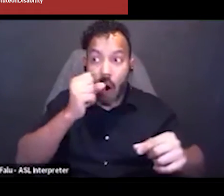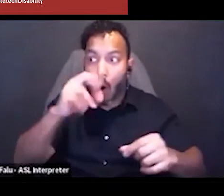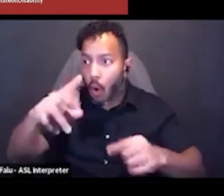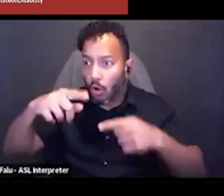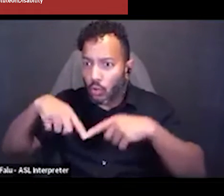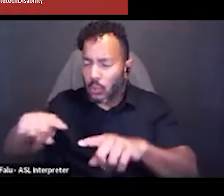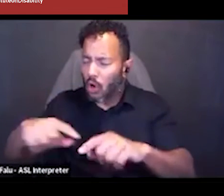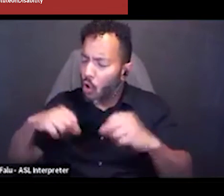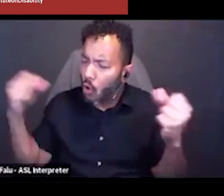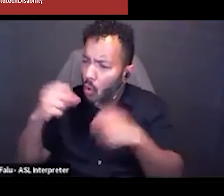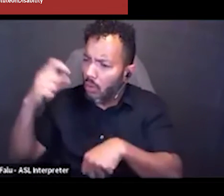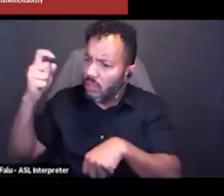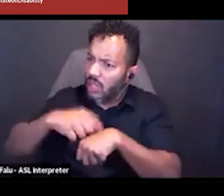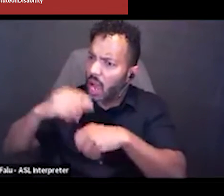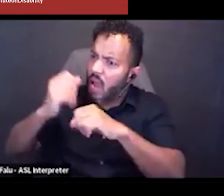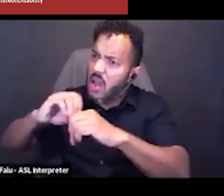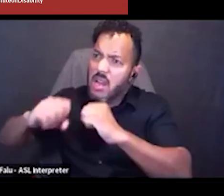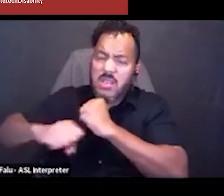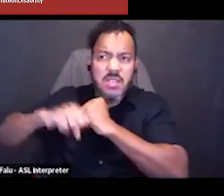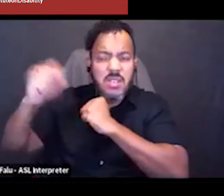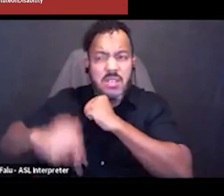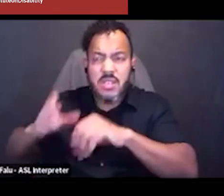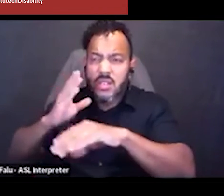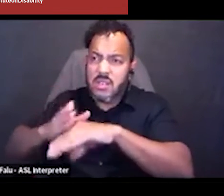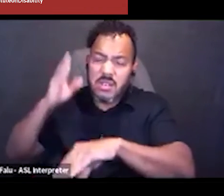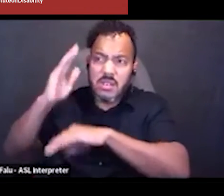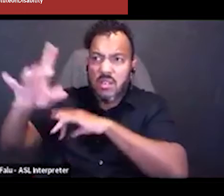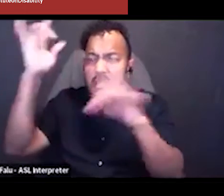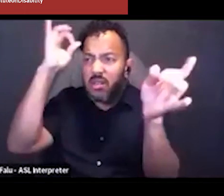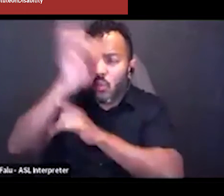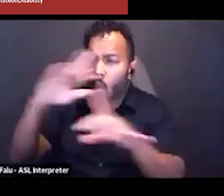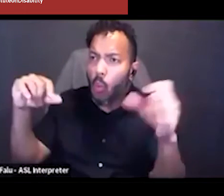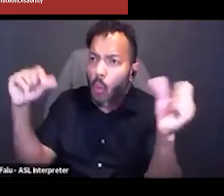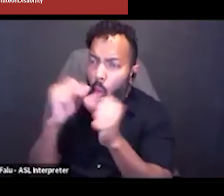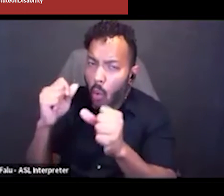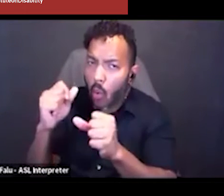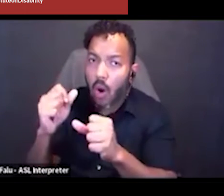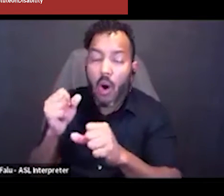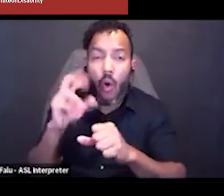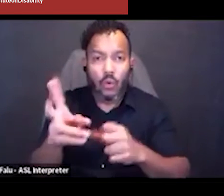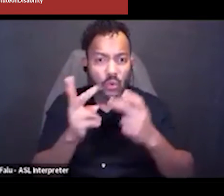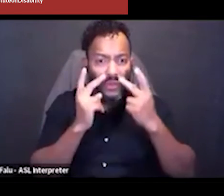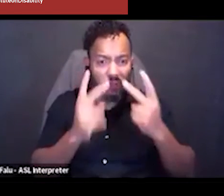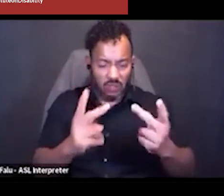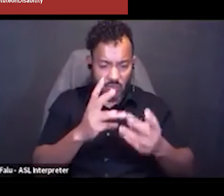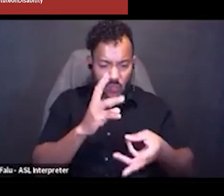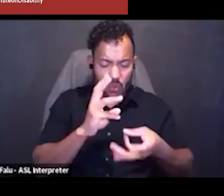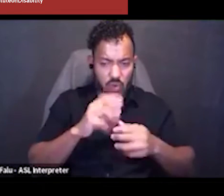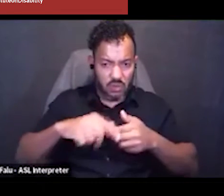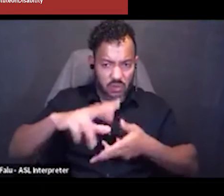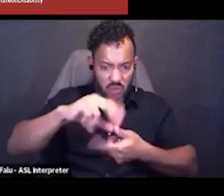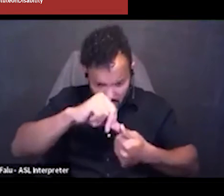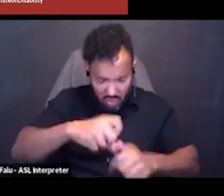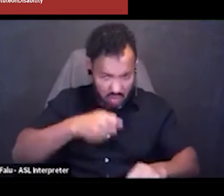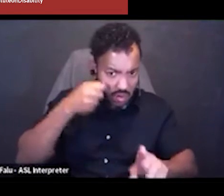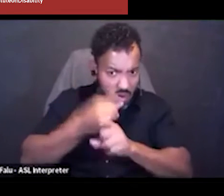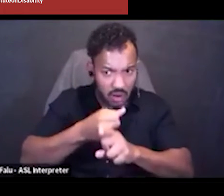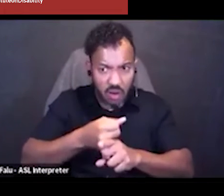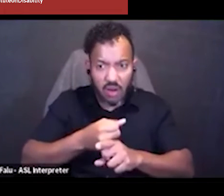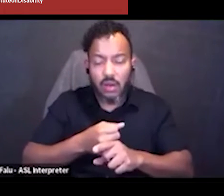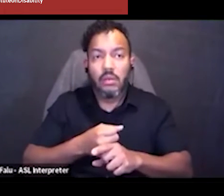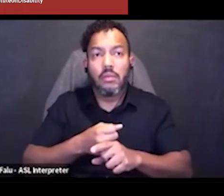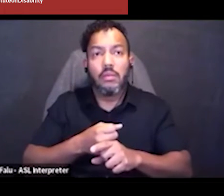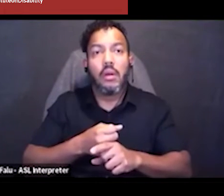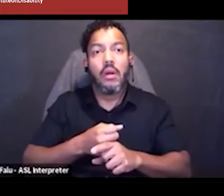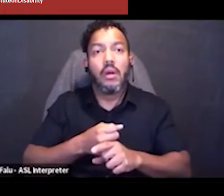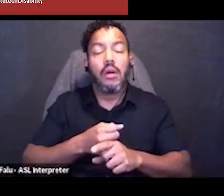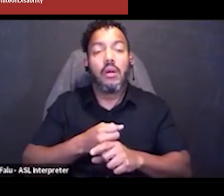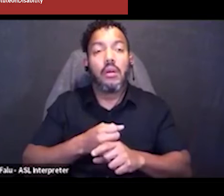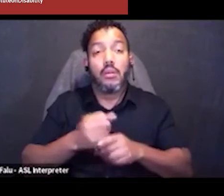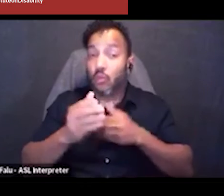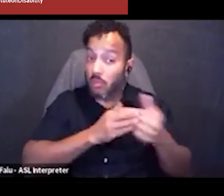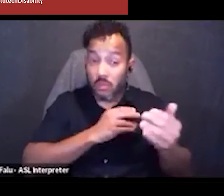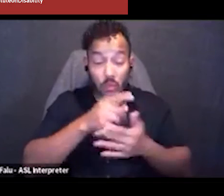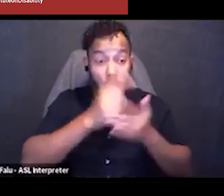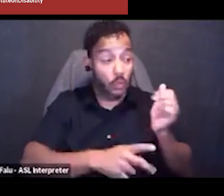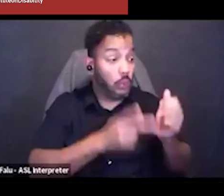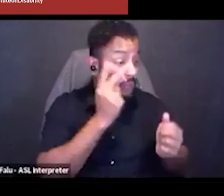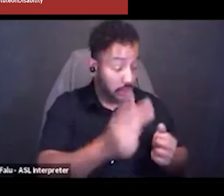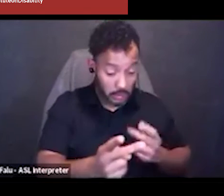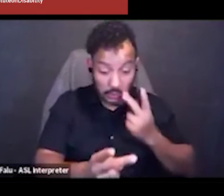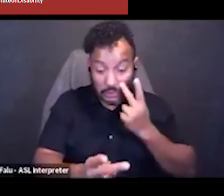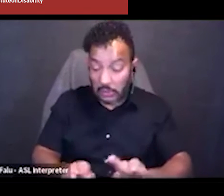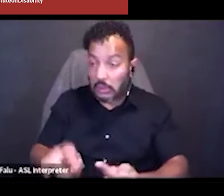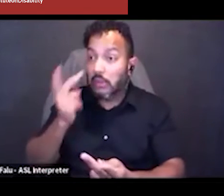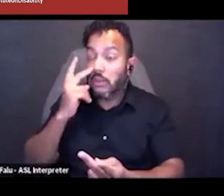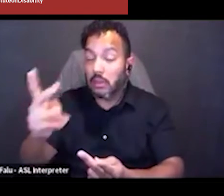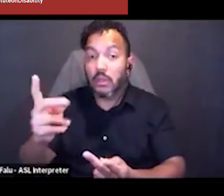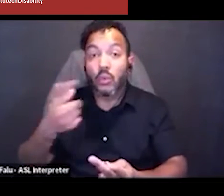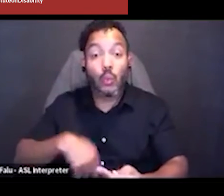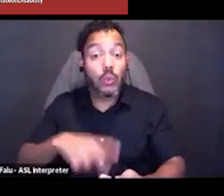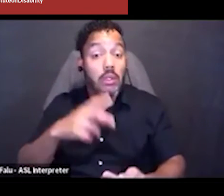you see any of these particular disasters, we know for sure that their frequency, their